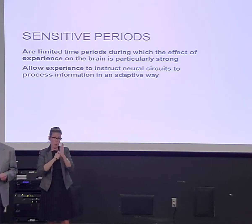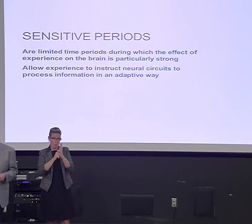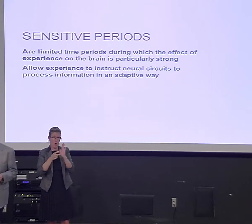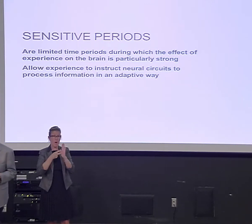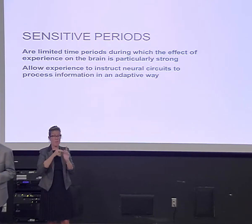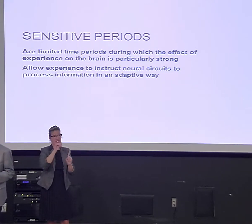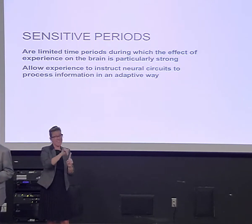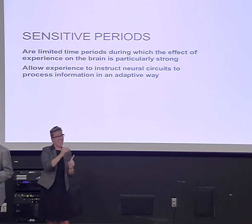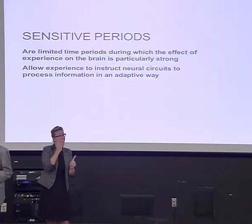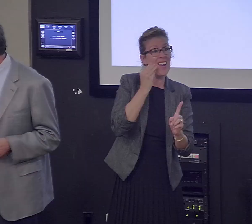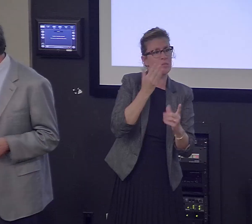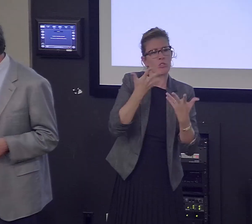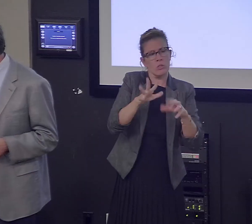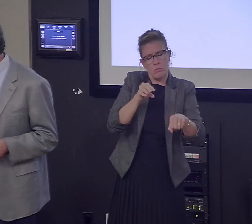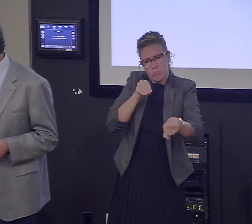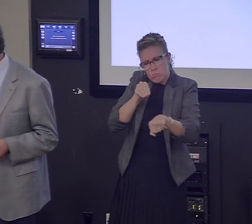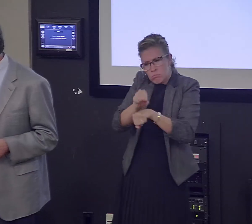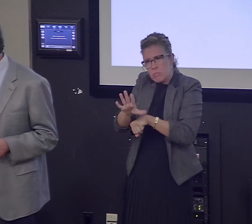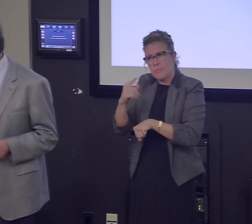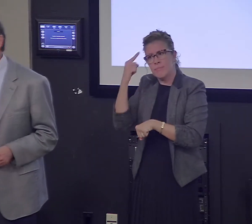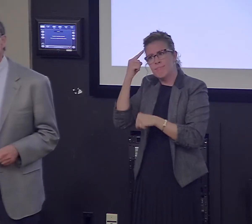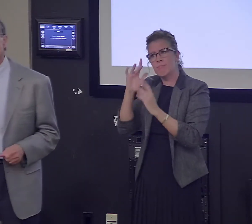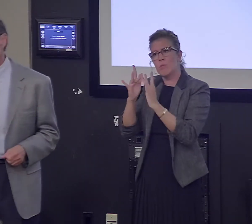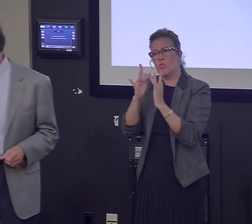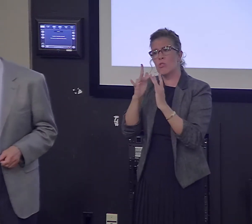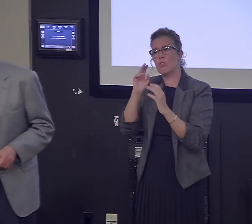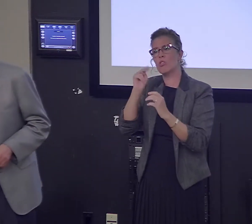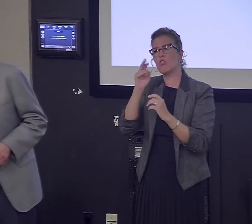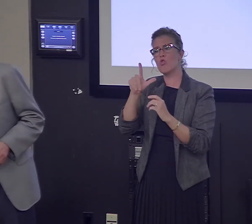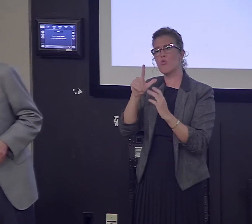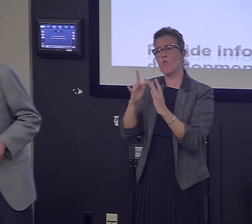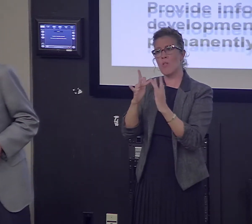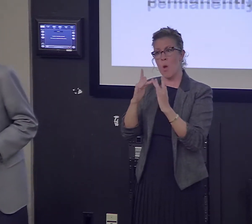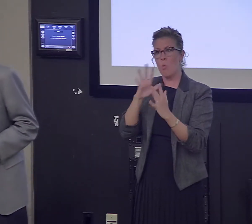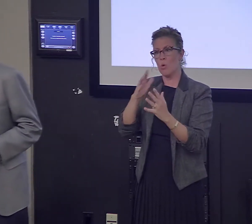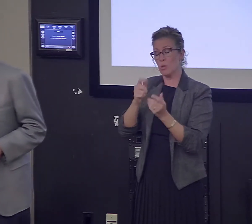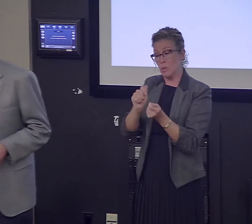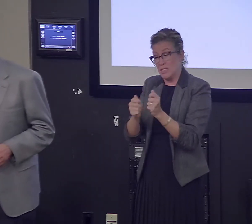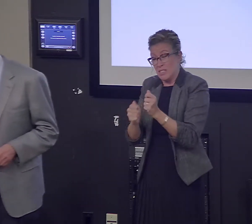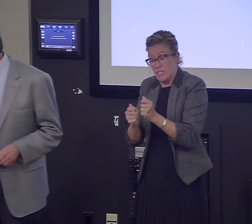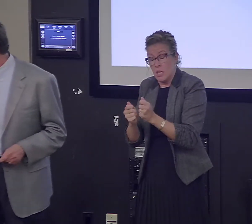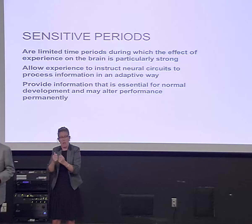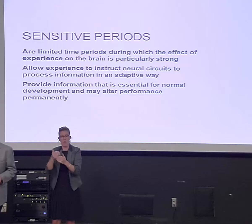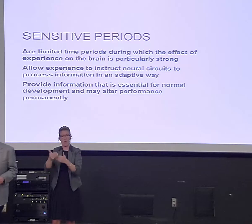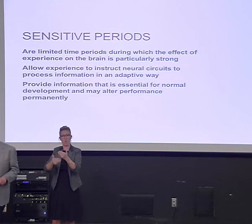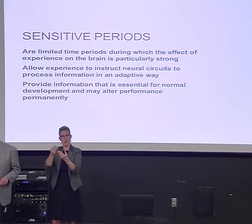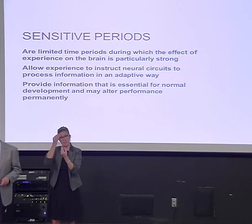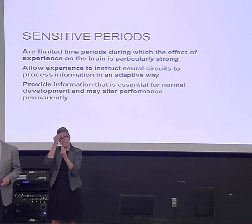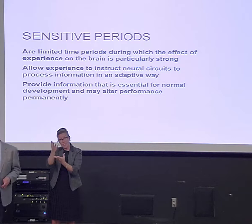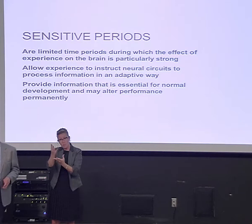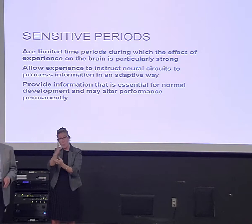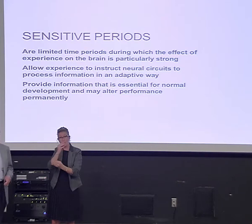the neurocircutry to process information in an adaptive way and that they provide information